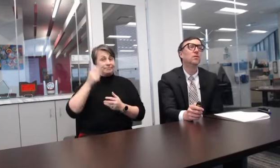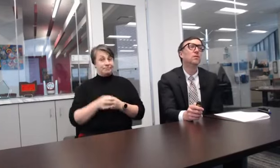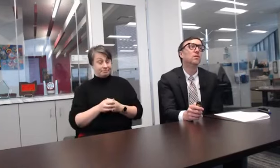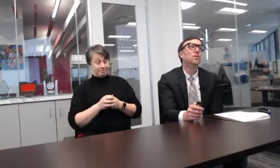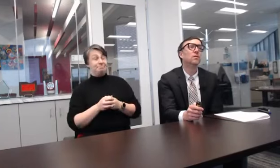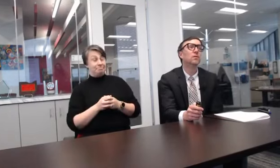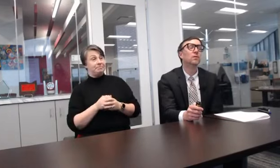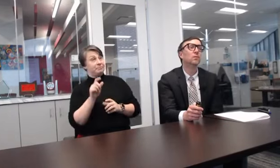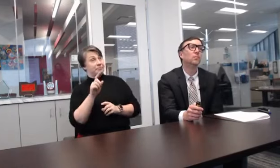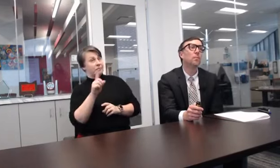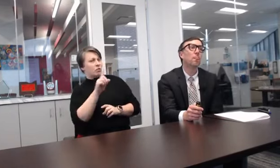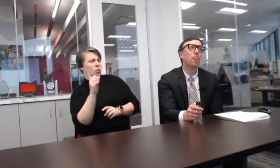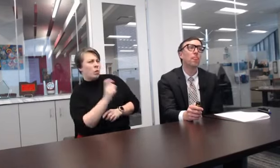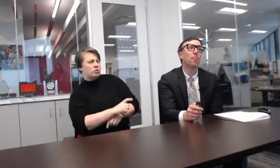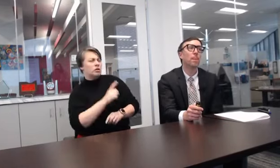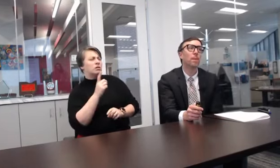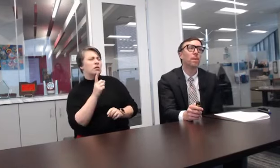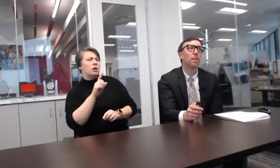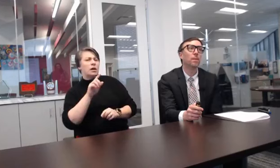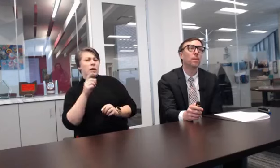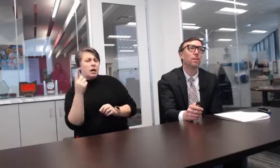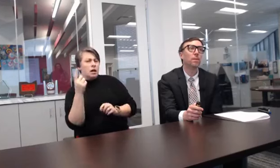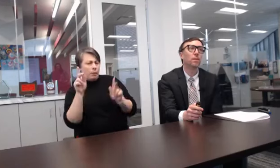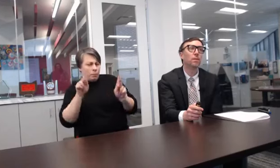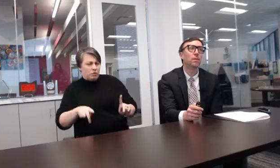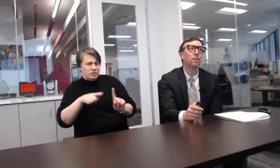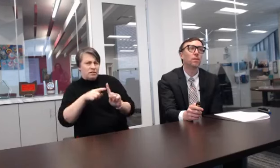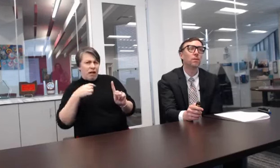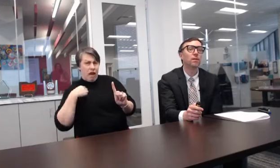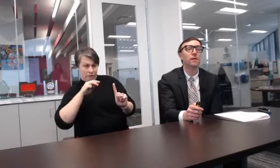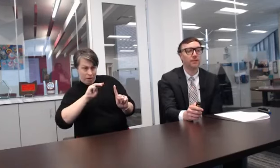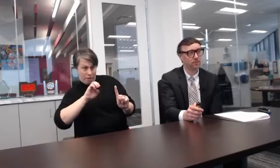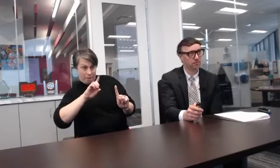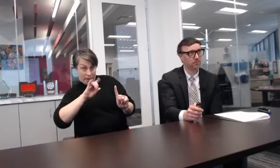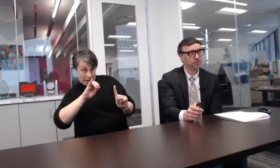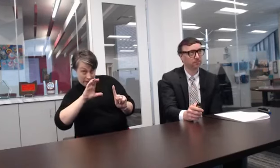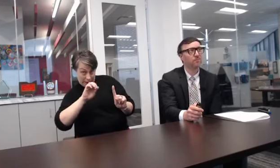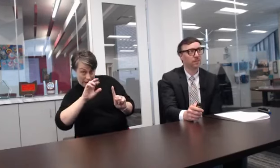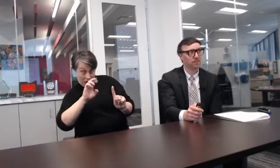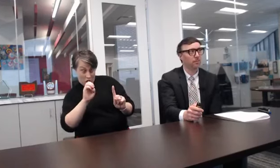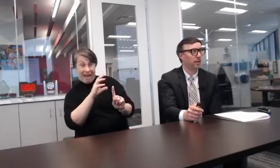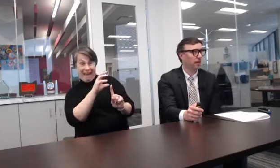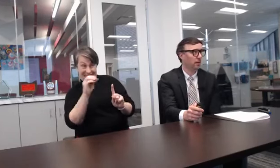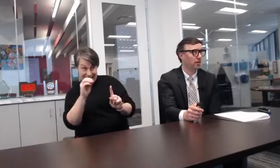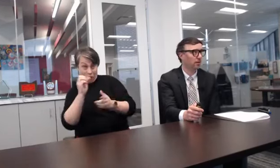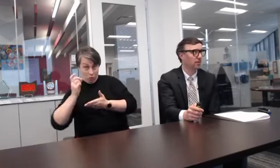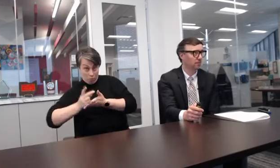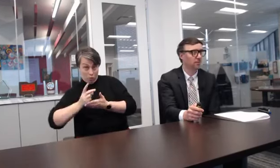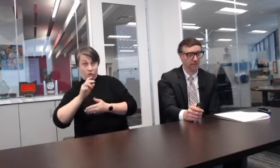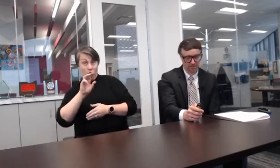Can someone have Medicare and still get a waiver? Yes, yes Medicare? [Allison] Yes.